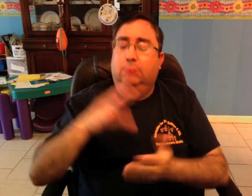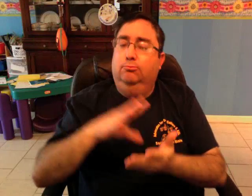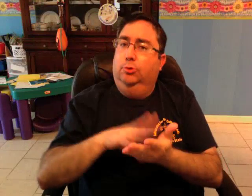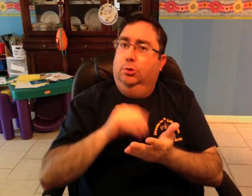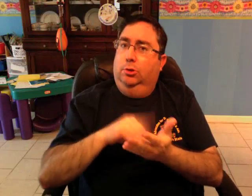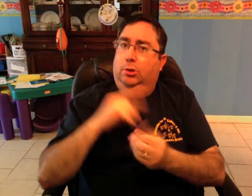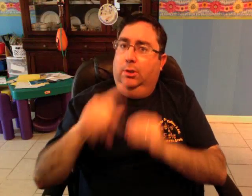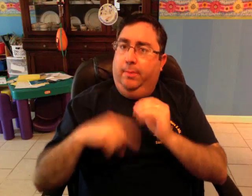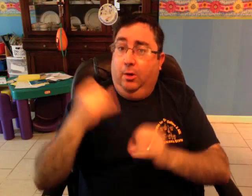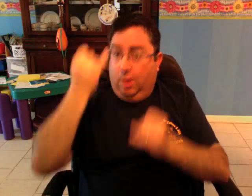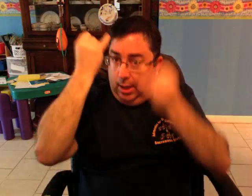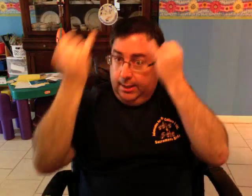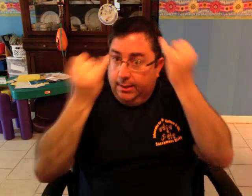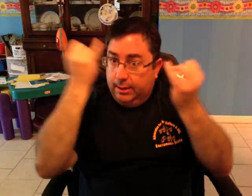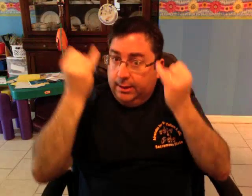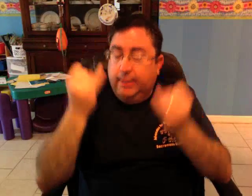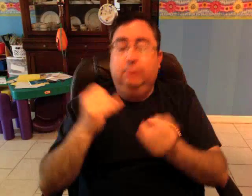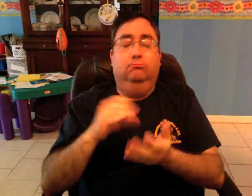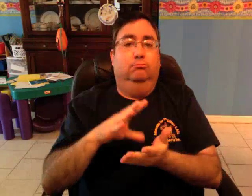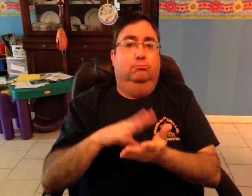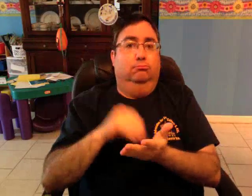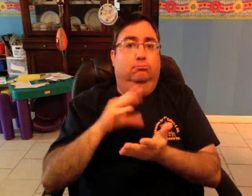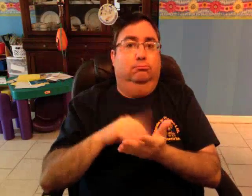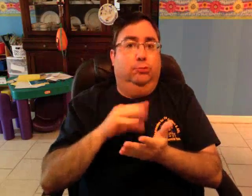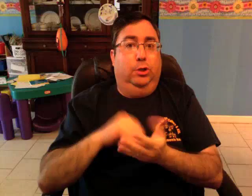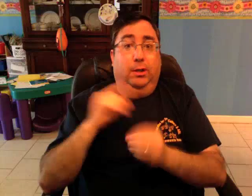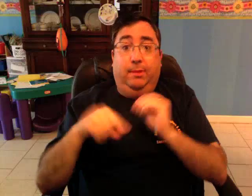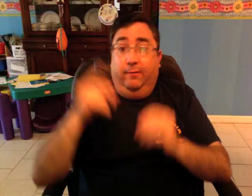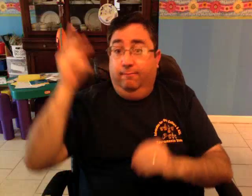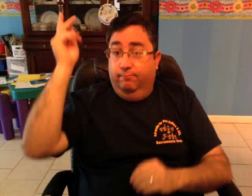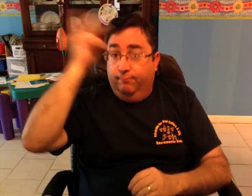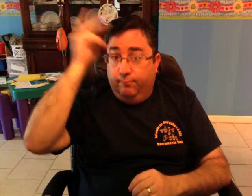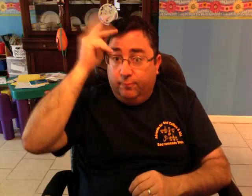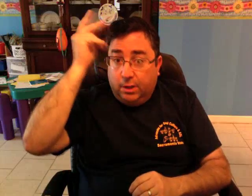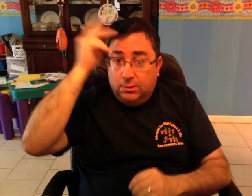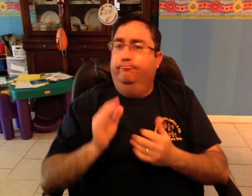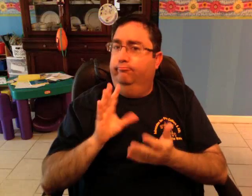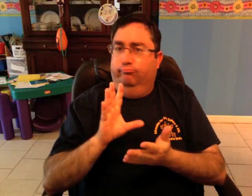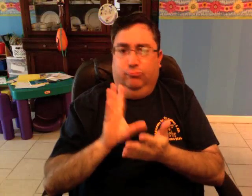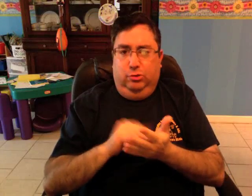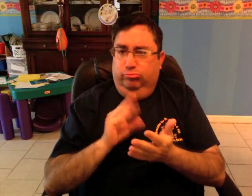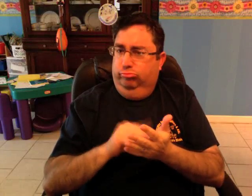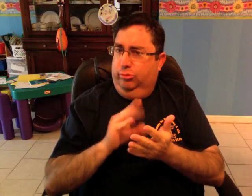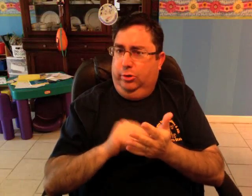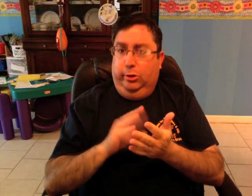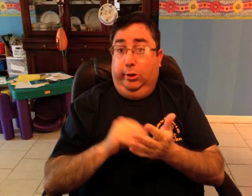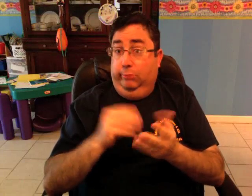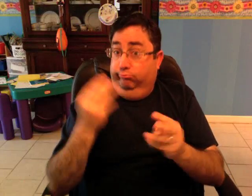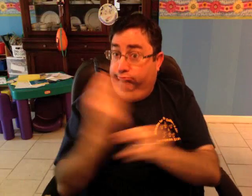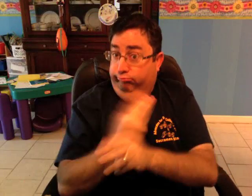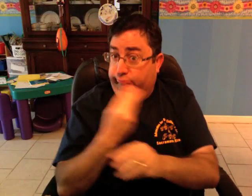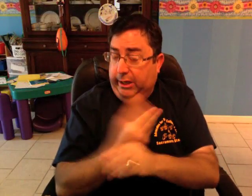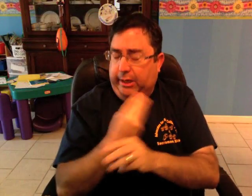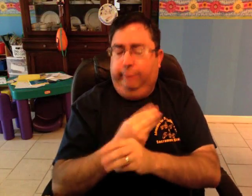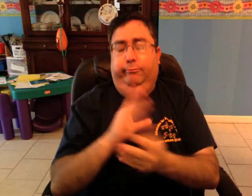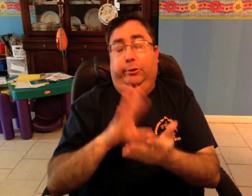ideas, philosophy, math,